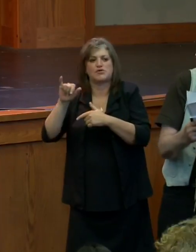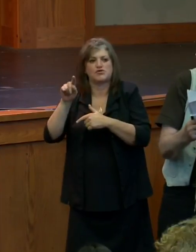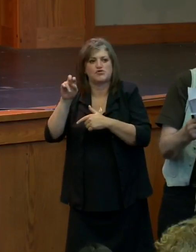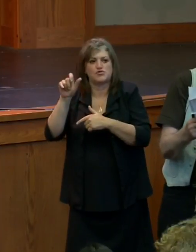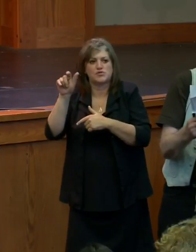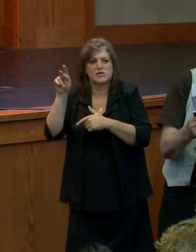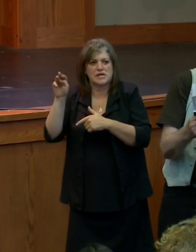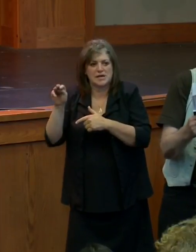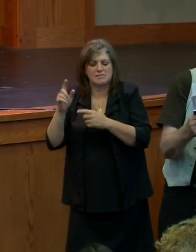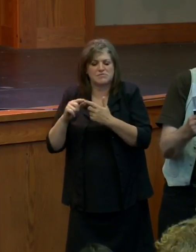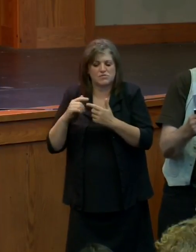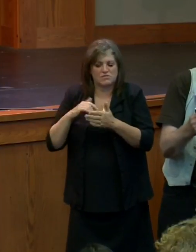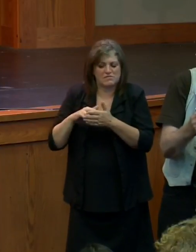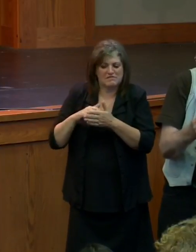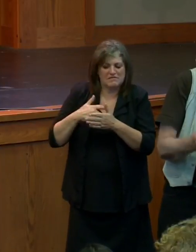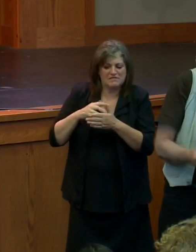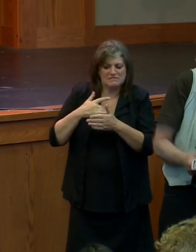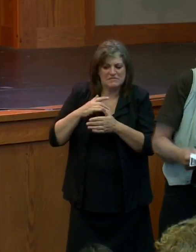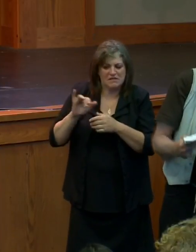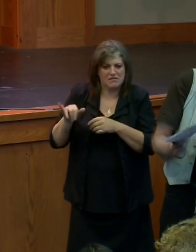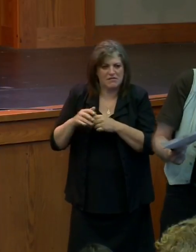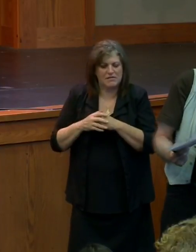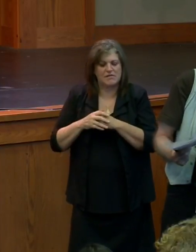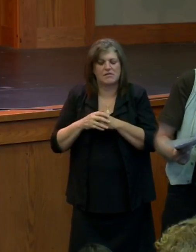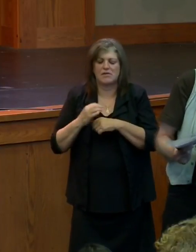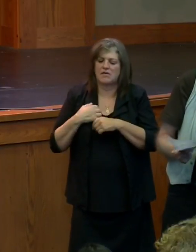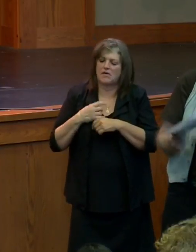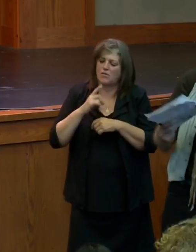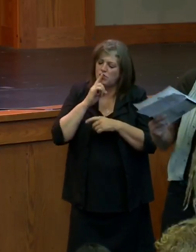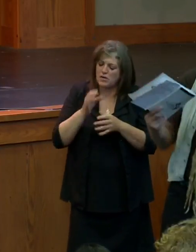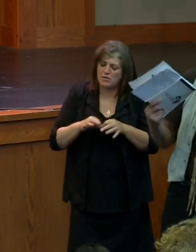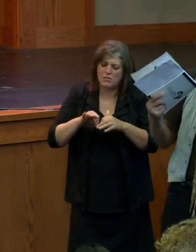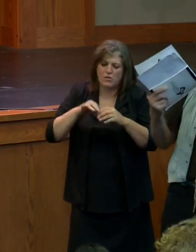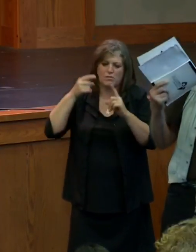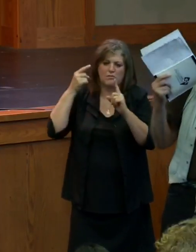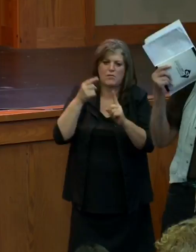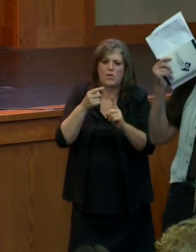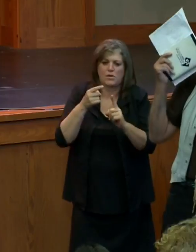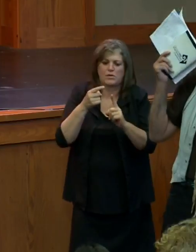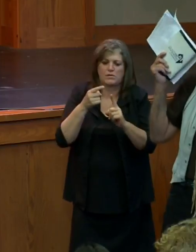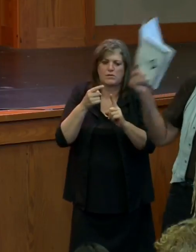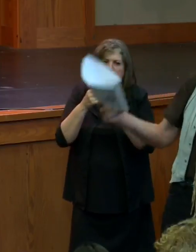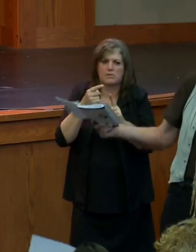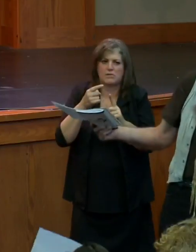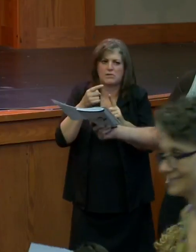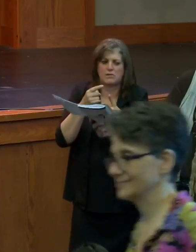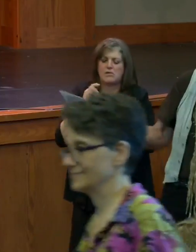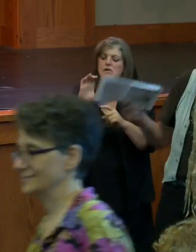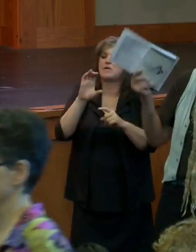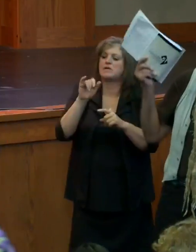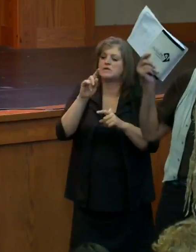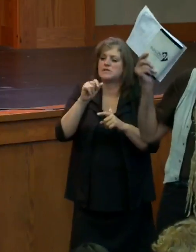I HAVE A VERY IMPORTANT POINT ABOUT THE CITY COUNCIL BECOMING